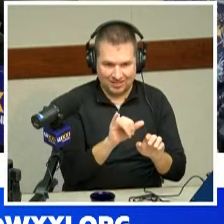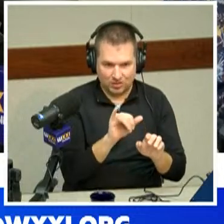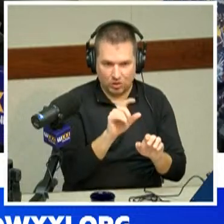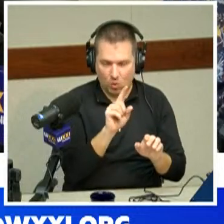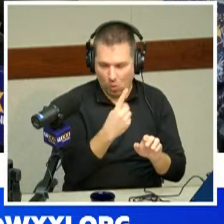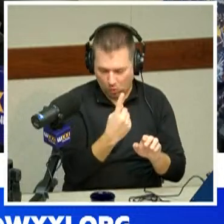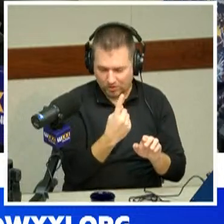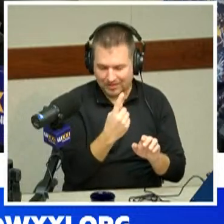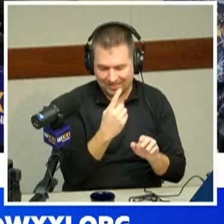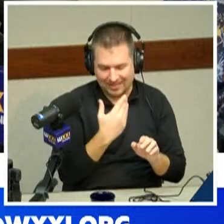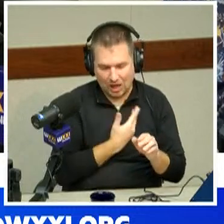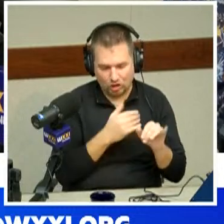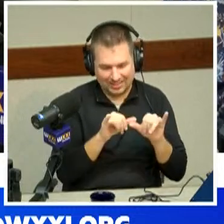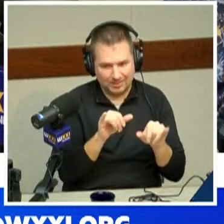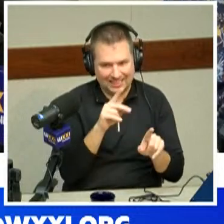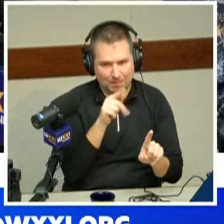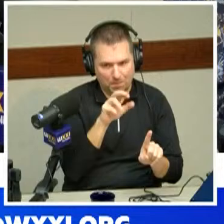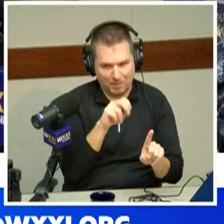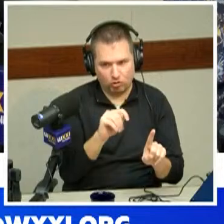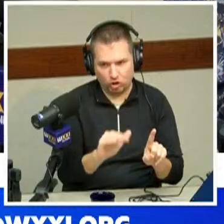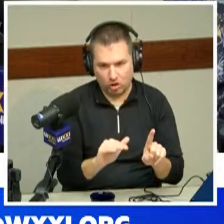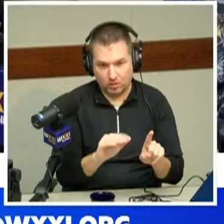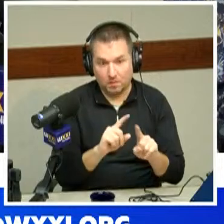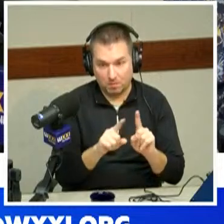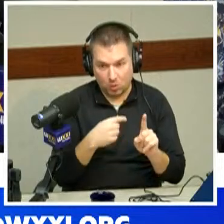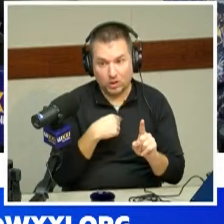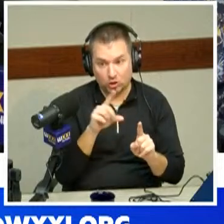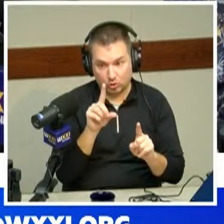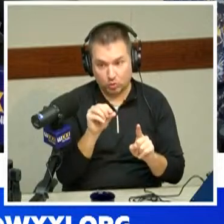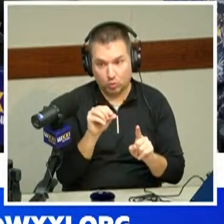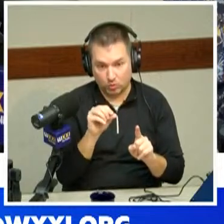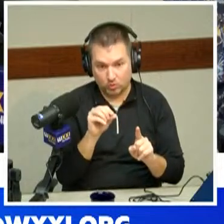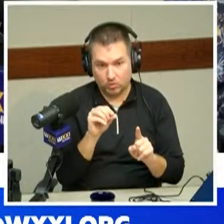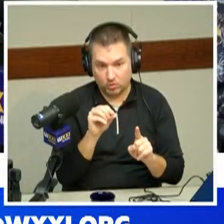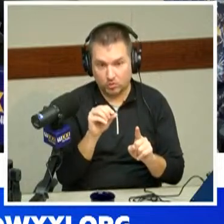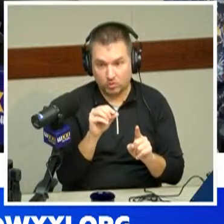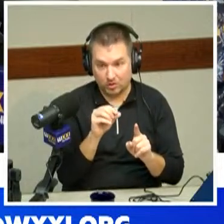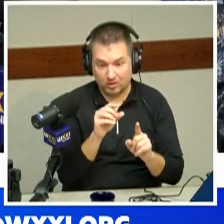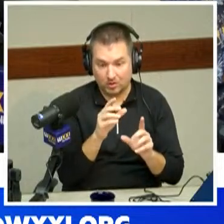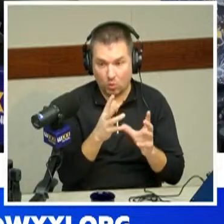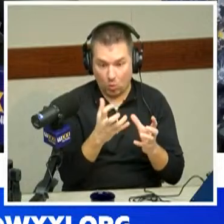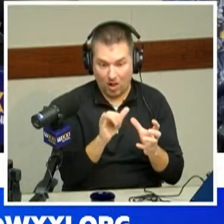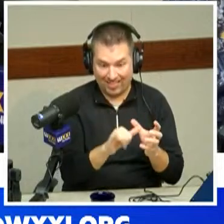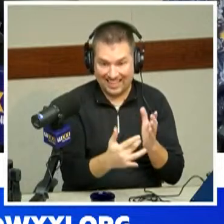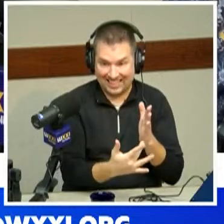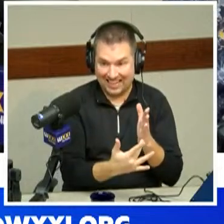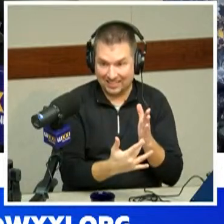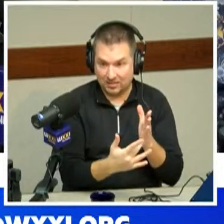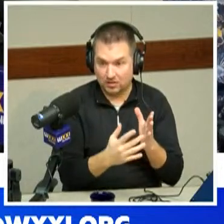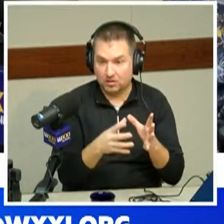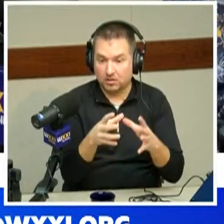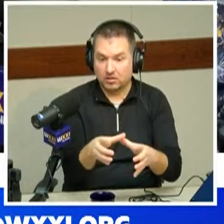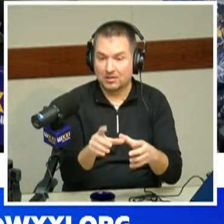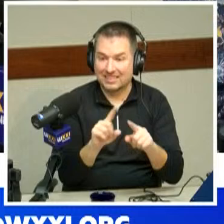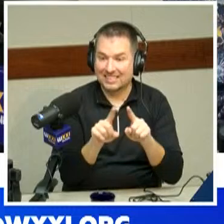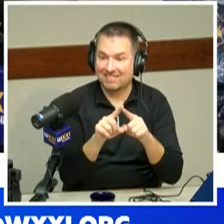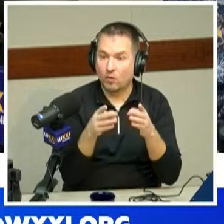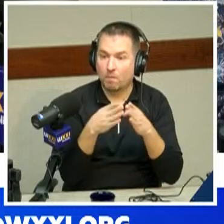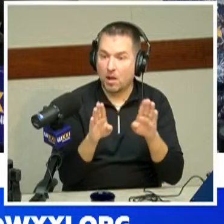strictly parent and child um but we do present our technology at public events whenever we can